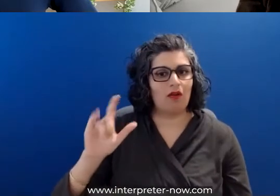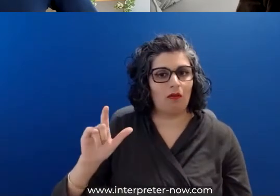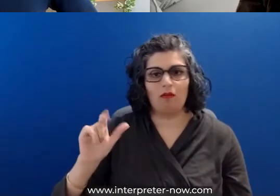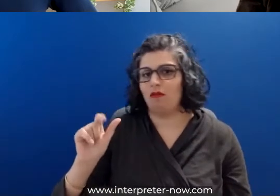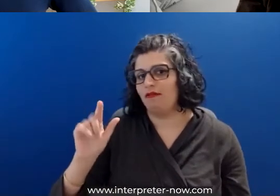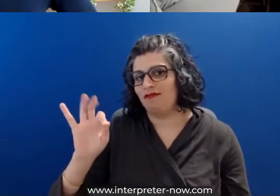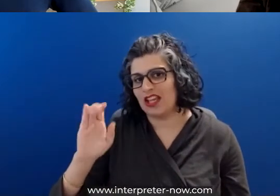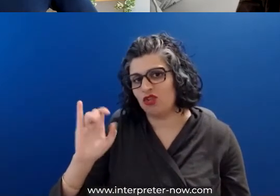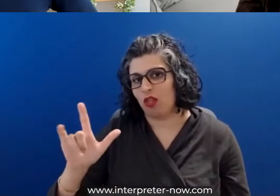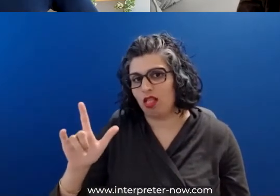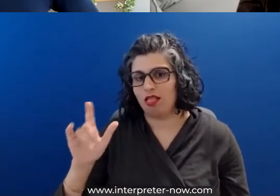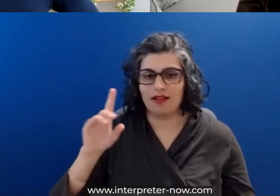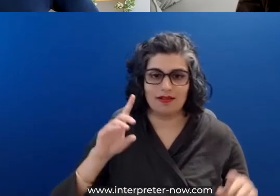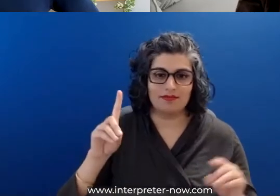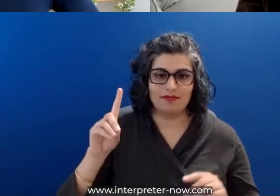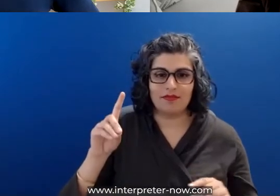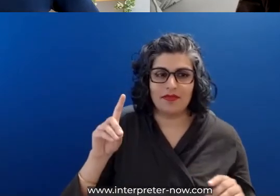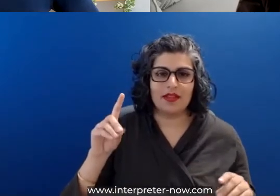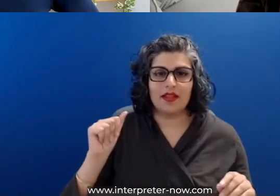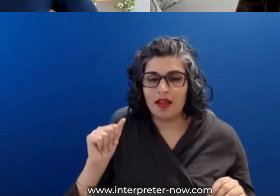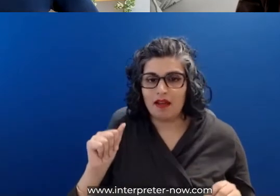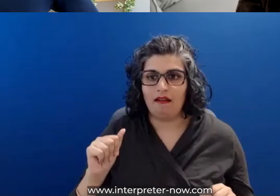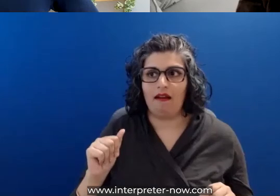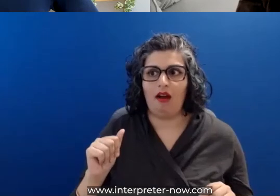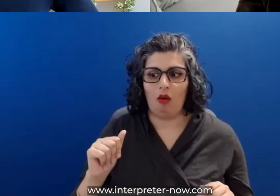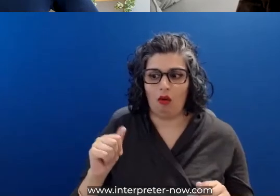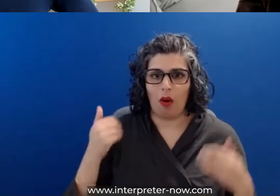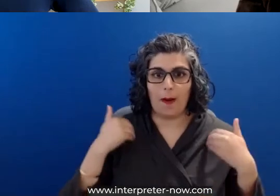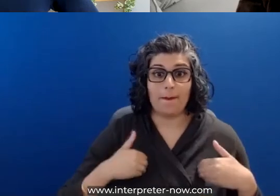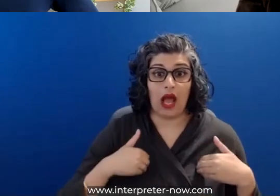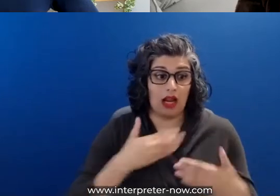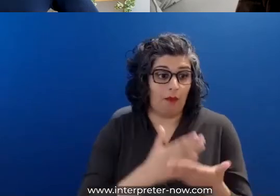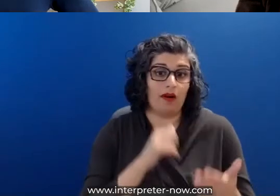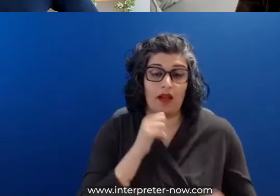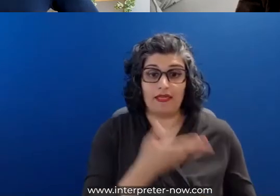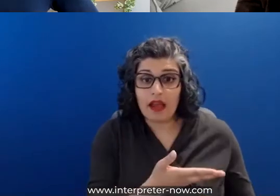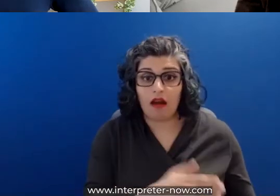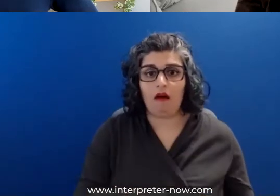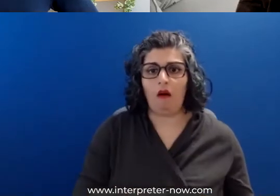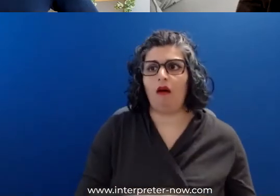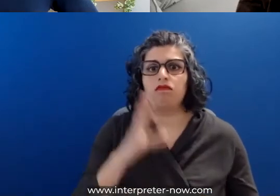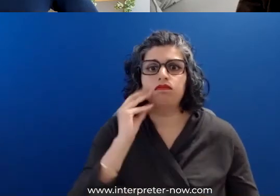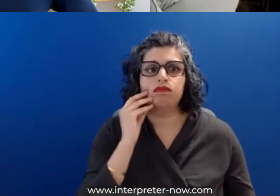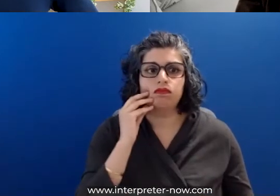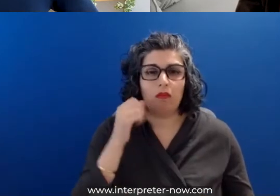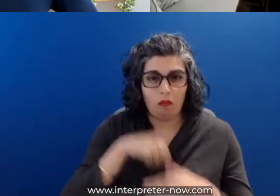might be absent body parts, they might be a particular experience of born blindness,